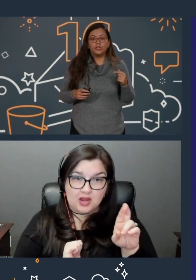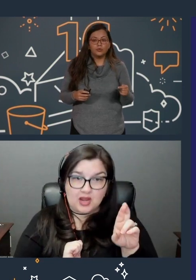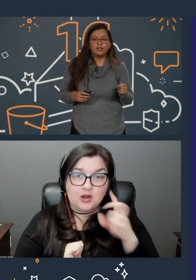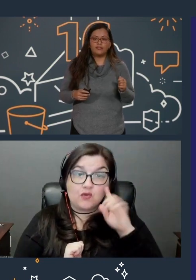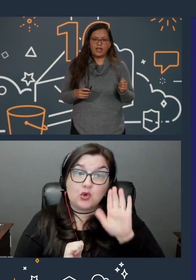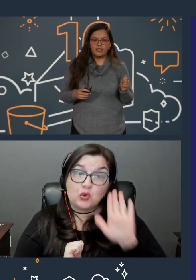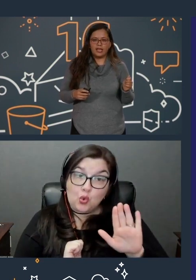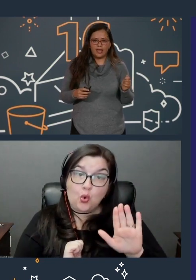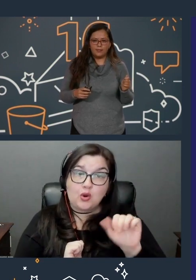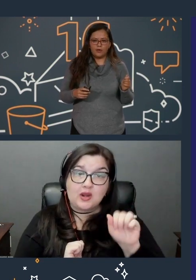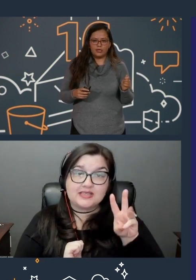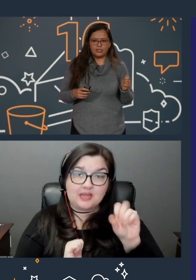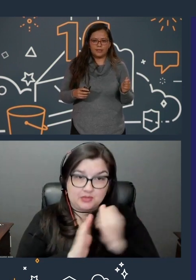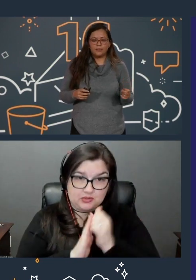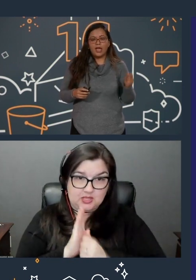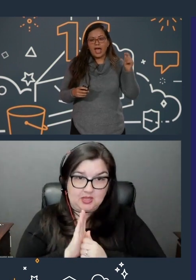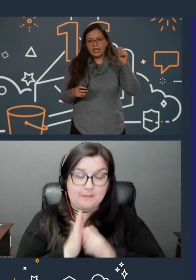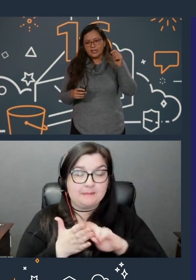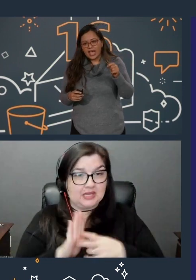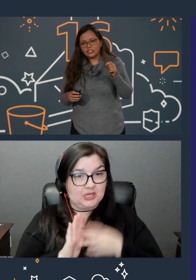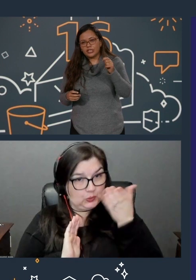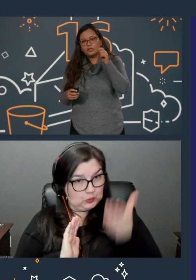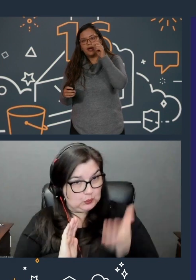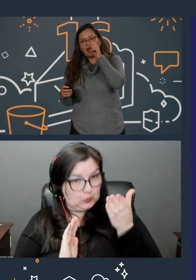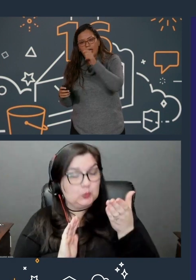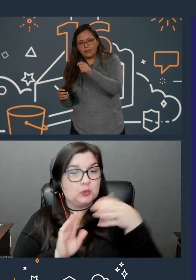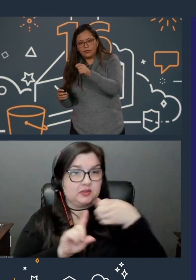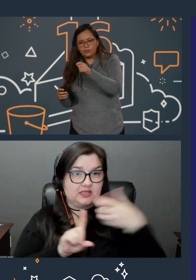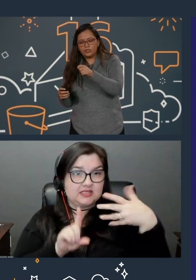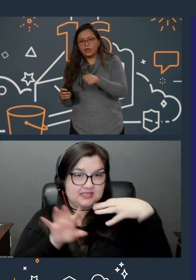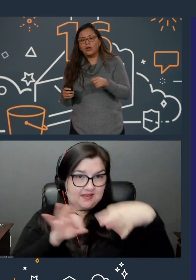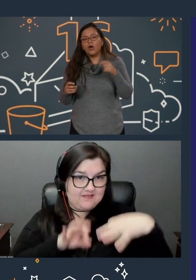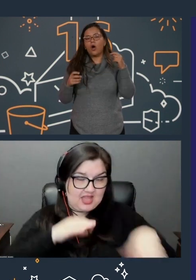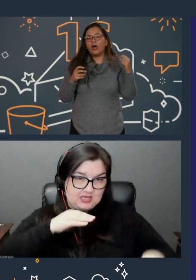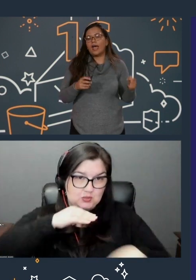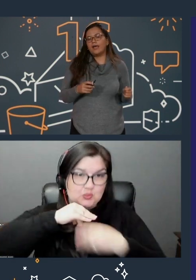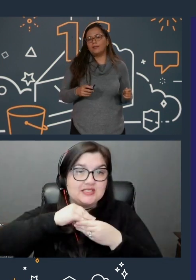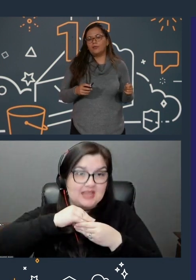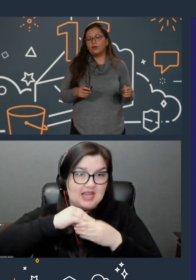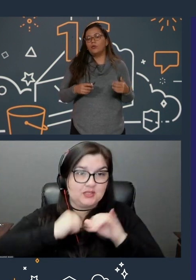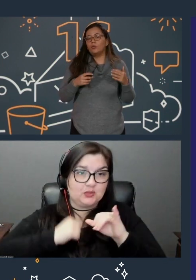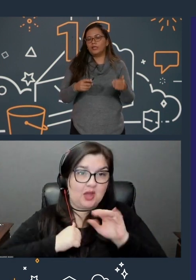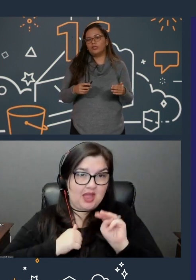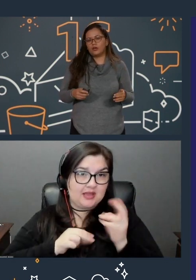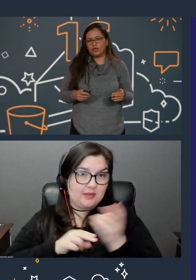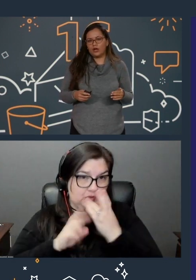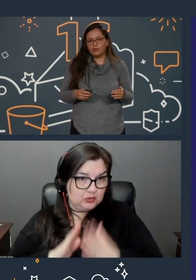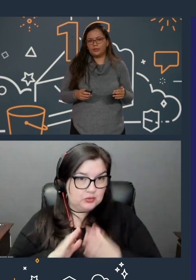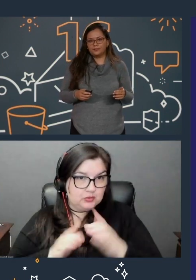you define the IAM policy and attach it to an IAM user or IAM role within your account.